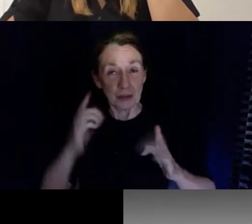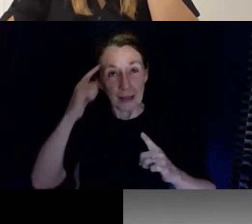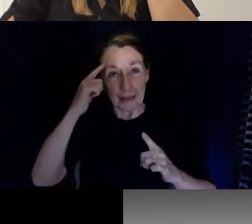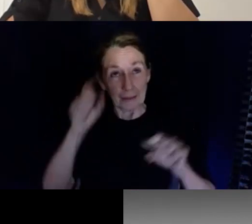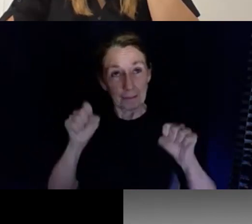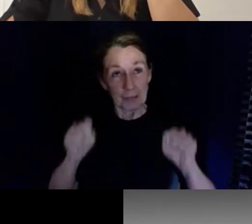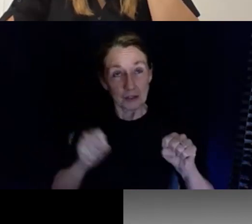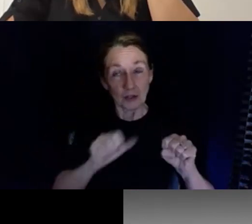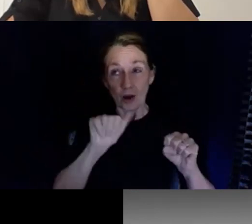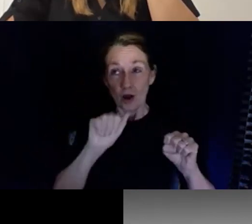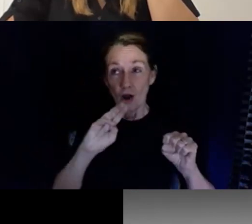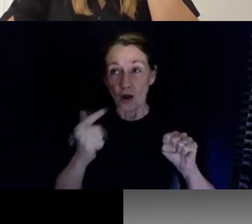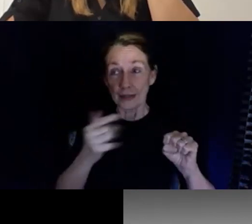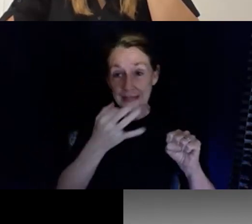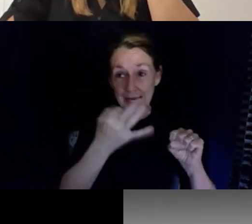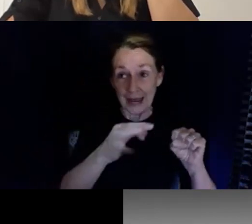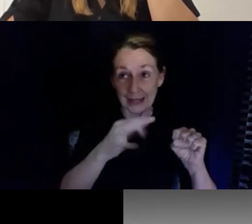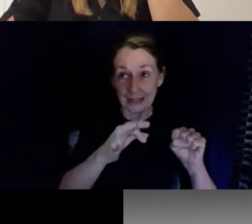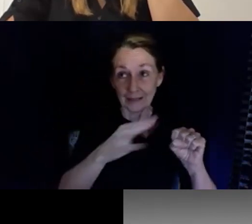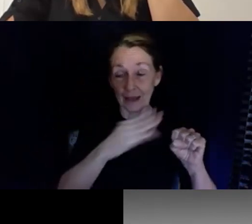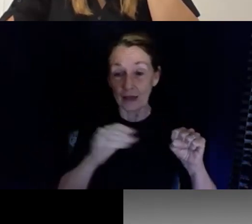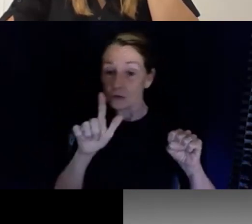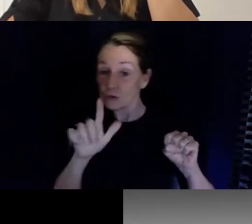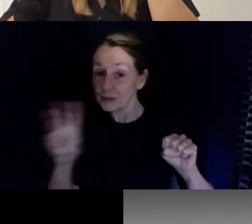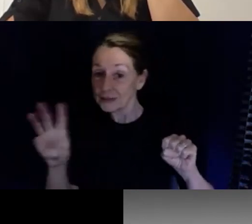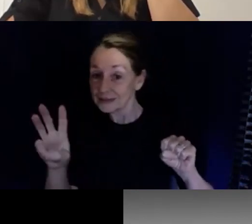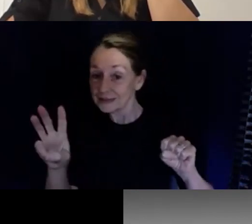IN AUGUST, WE'RE HOPING TO HAVE A COUPLE OF COMMISSION MEETINGS TO INTERVIEW PERSPECTIVE COMMISSIONERS.